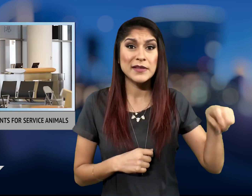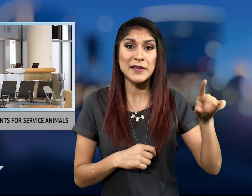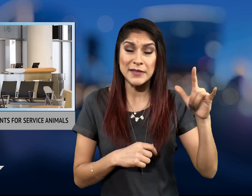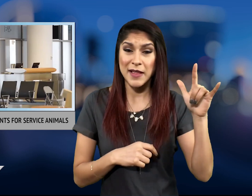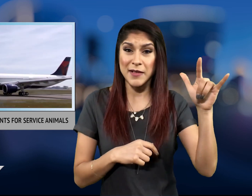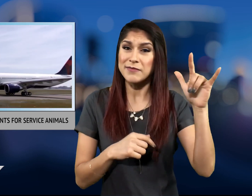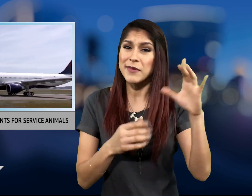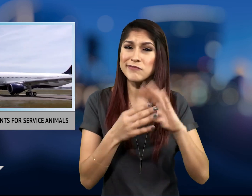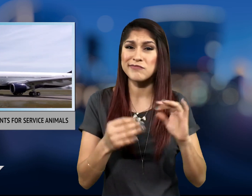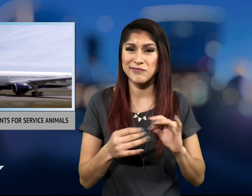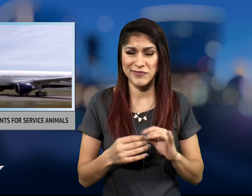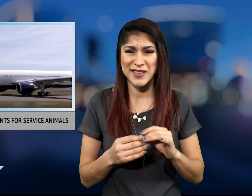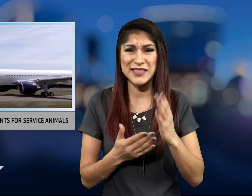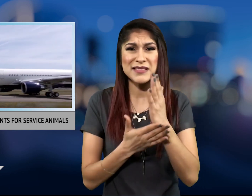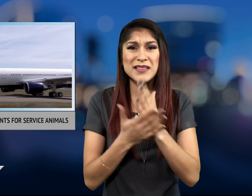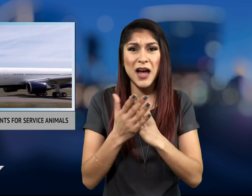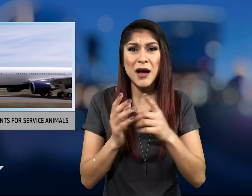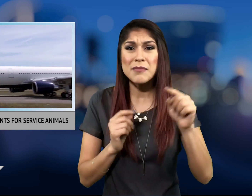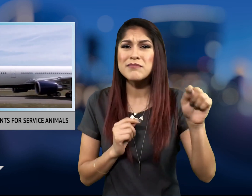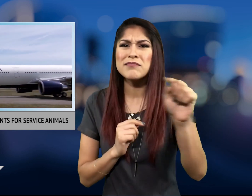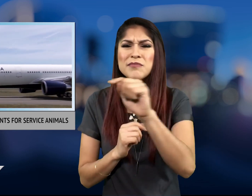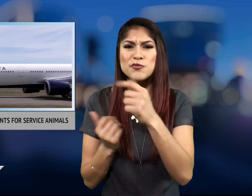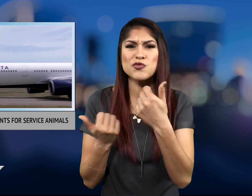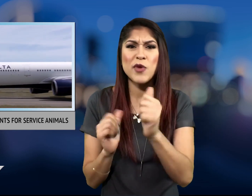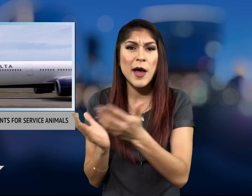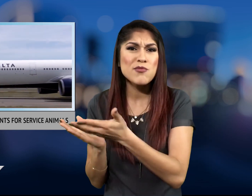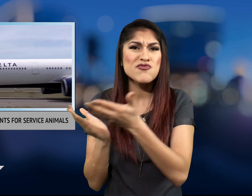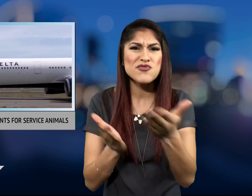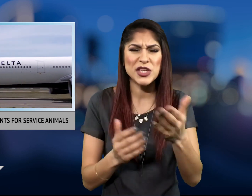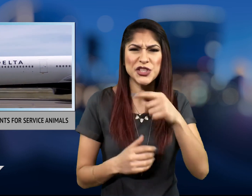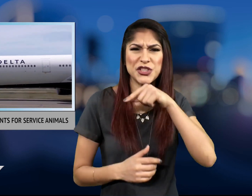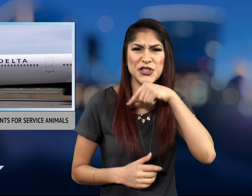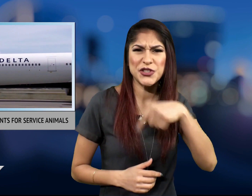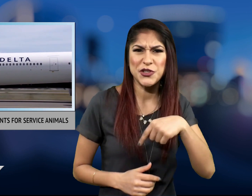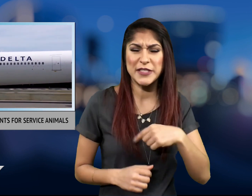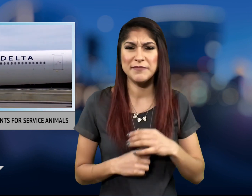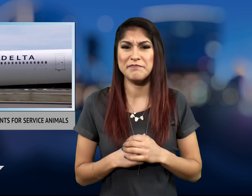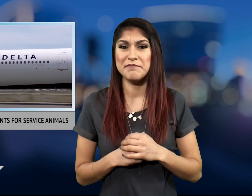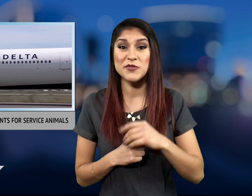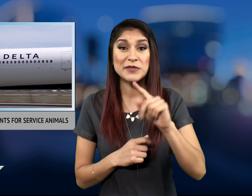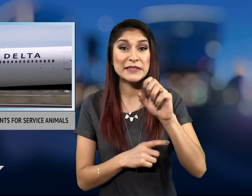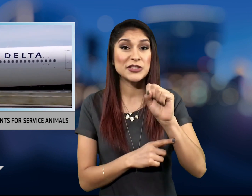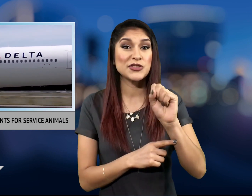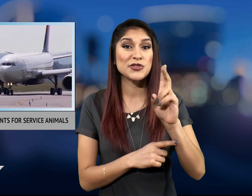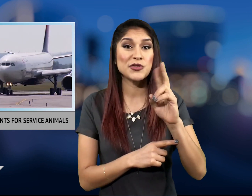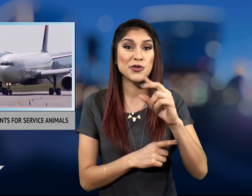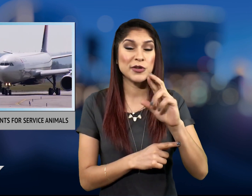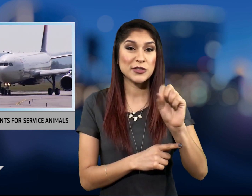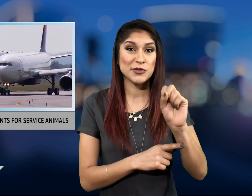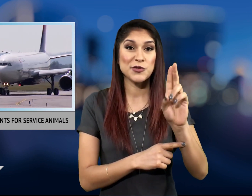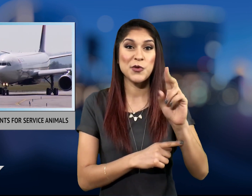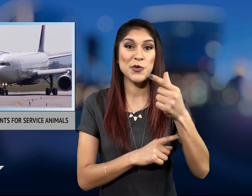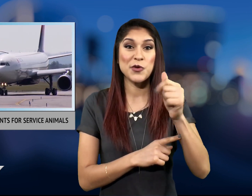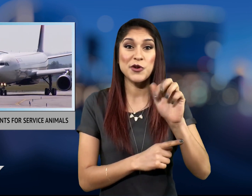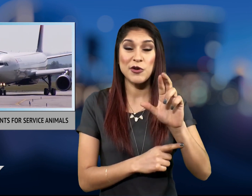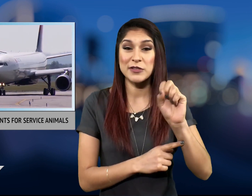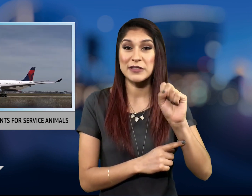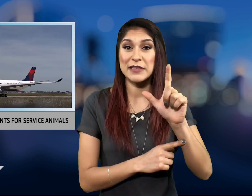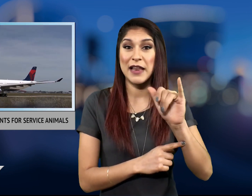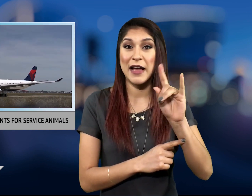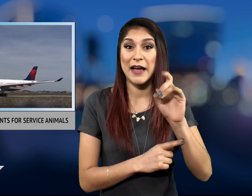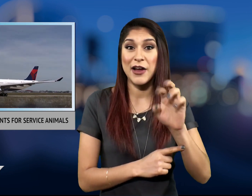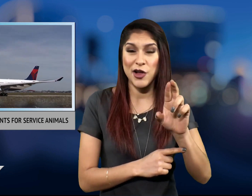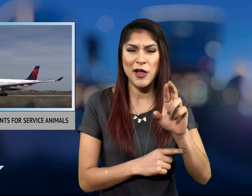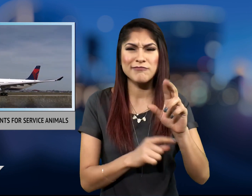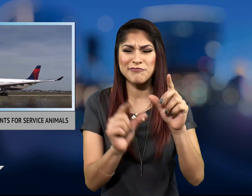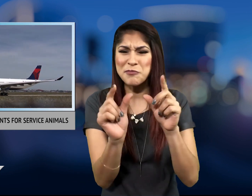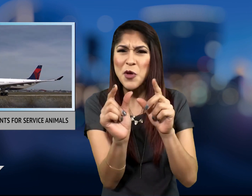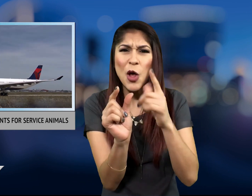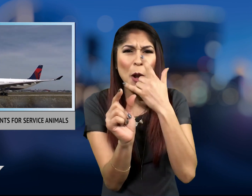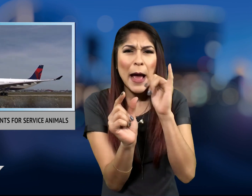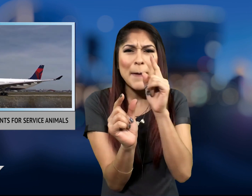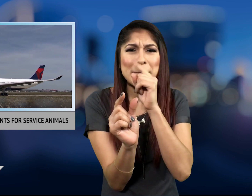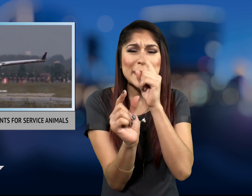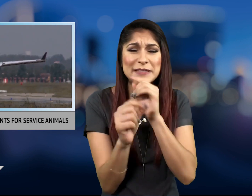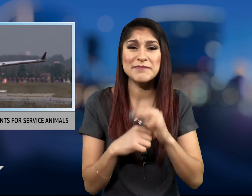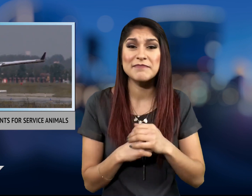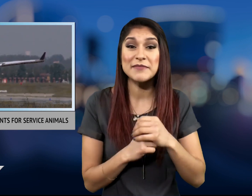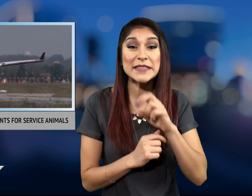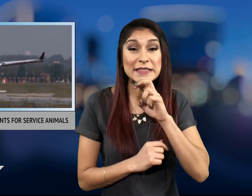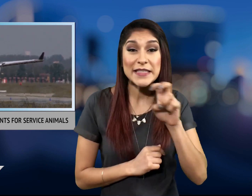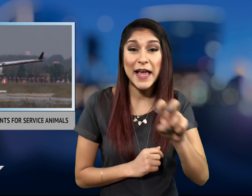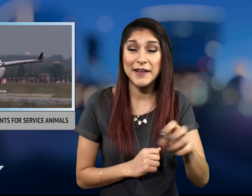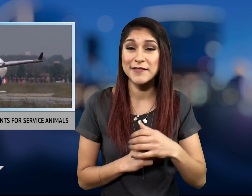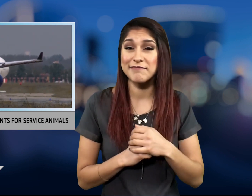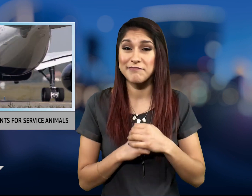The airline says some customers have tried to pass off turkeys, sugar gliders, snakes